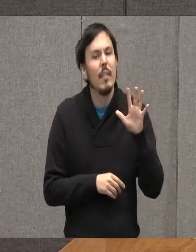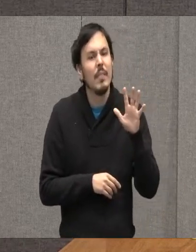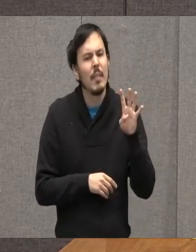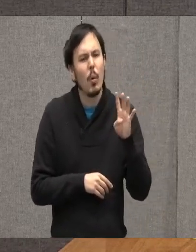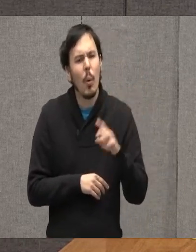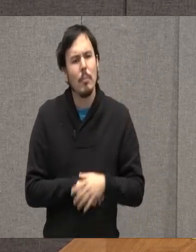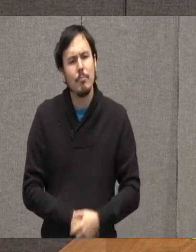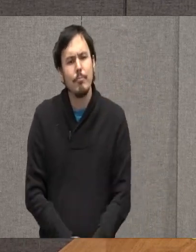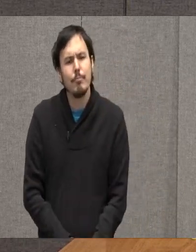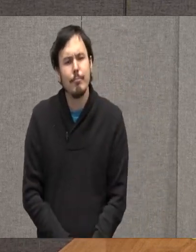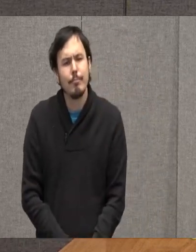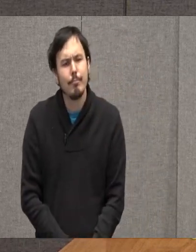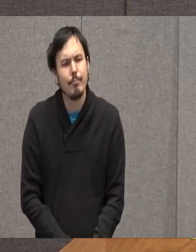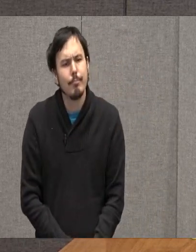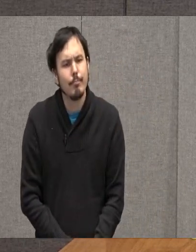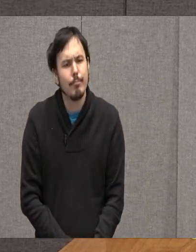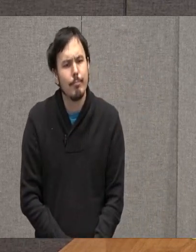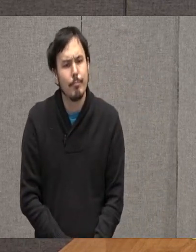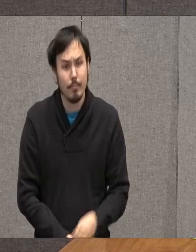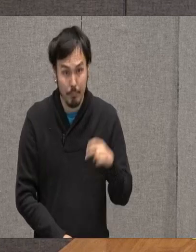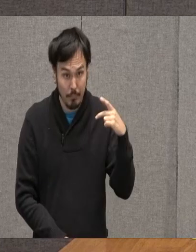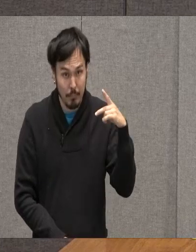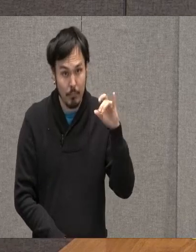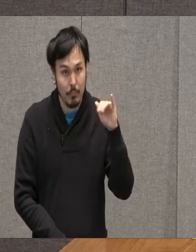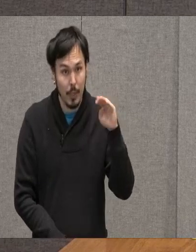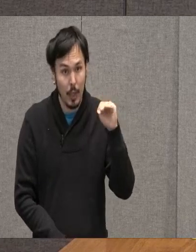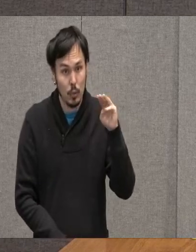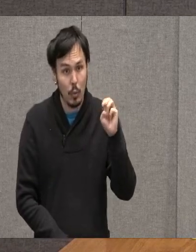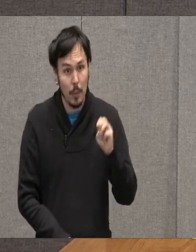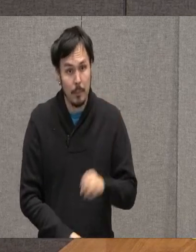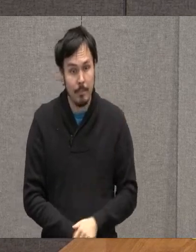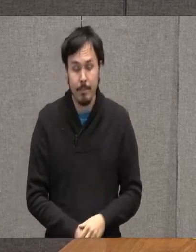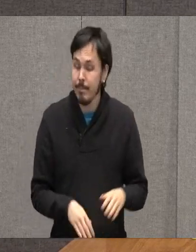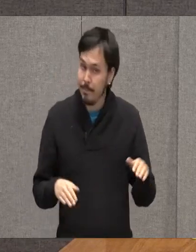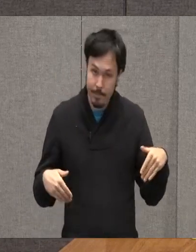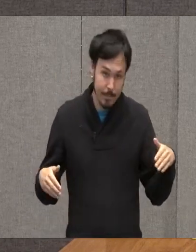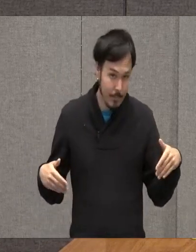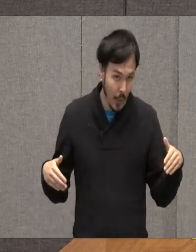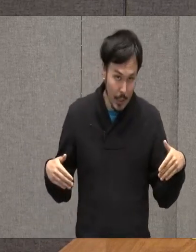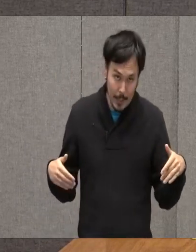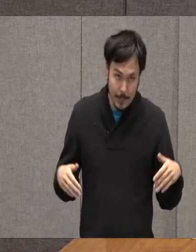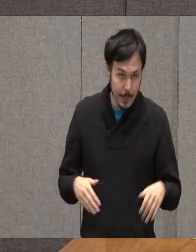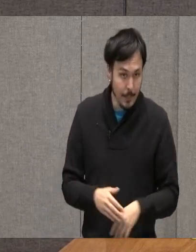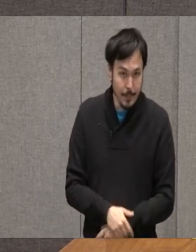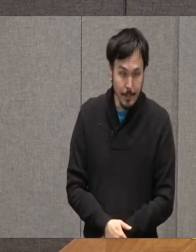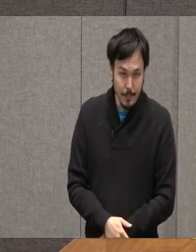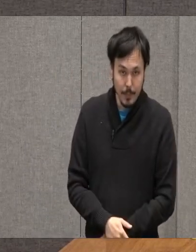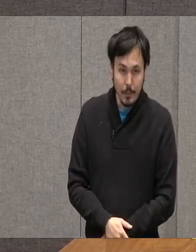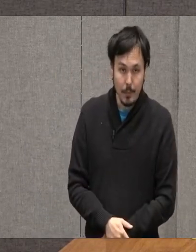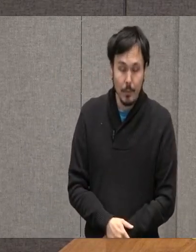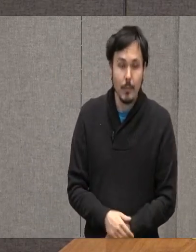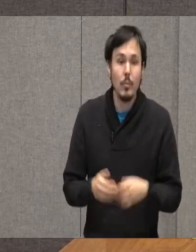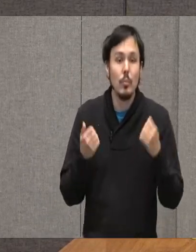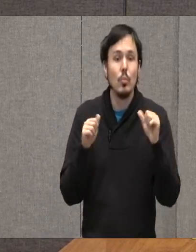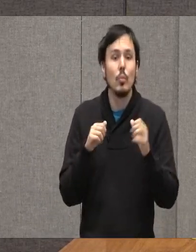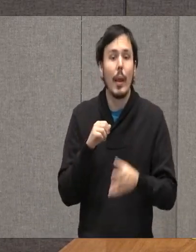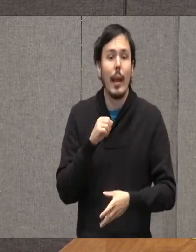Is that a palindrome? Not yet, so let's try adding the opposite to it